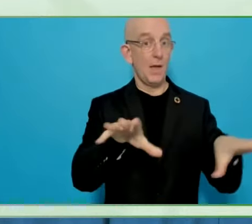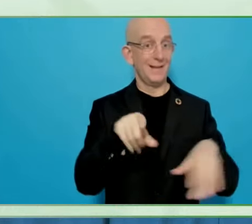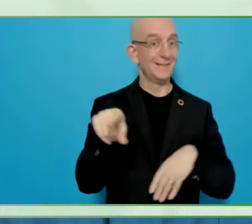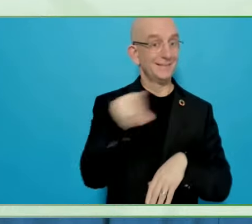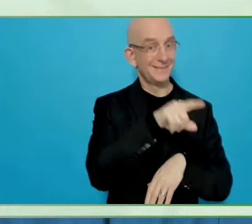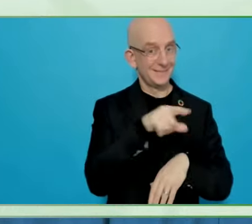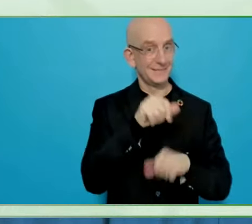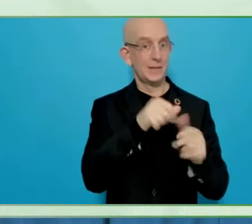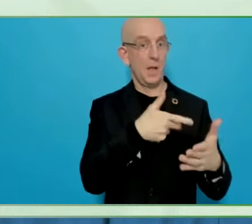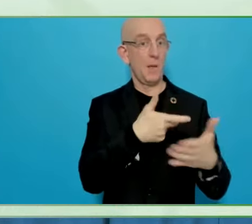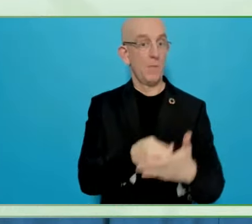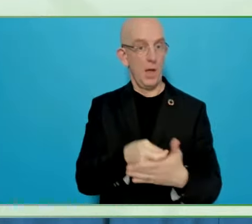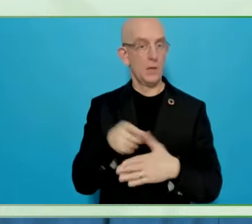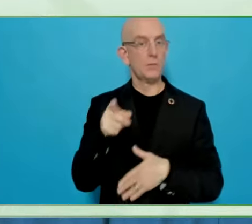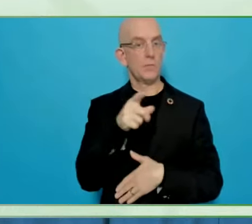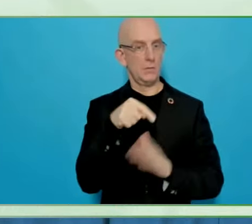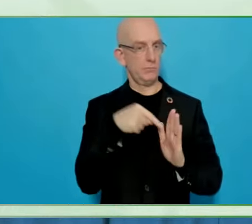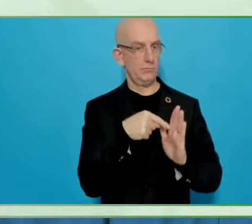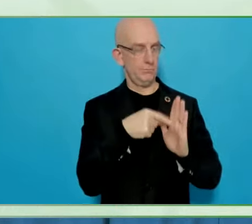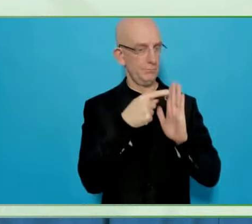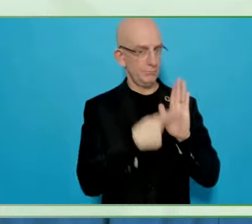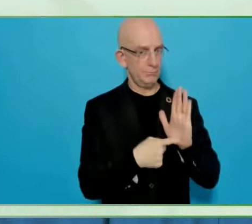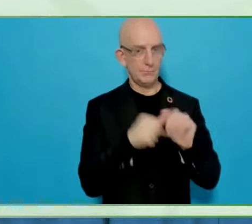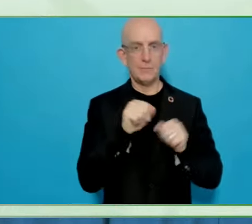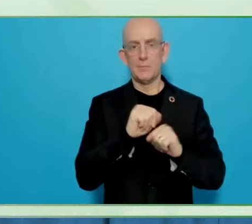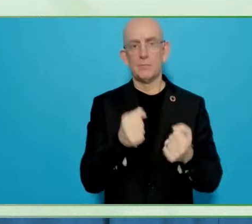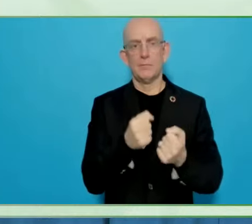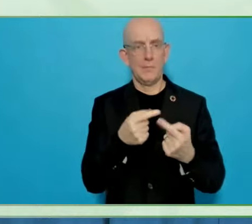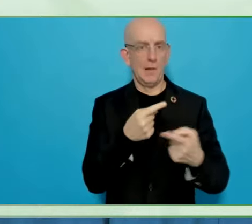And it requires really that economic operators will implement